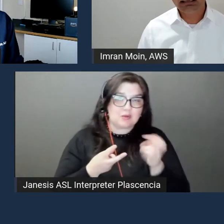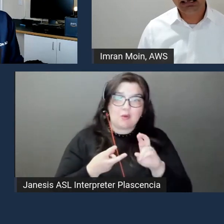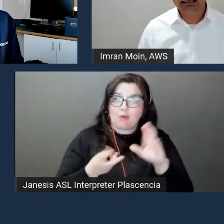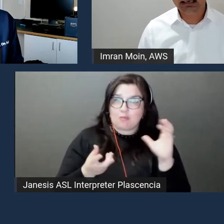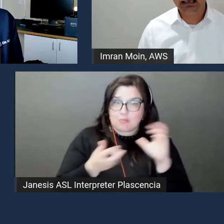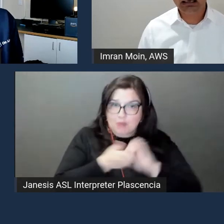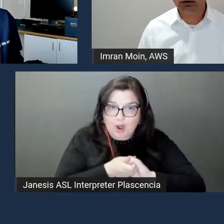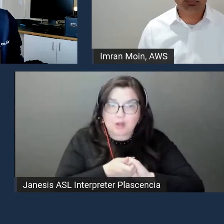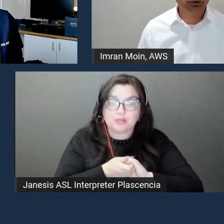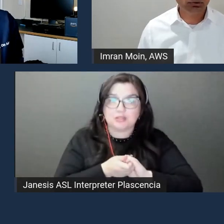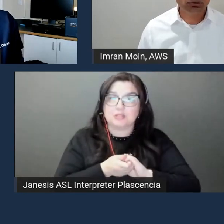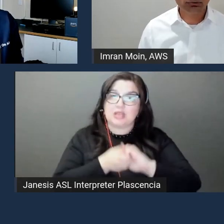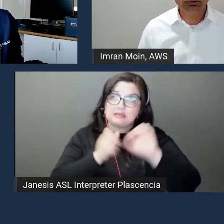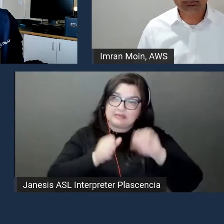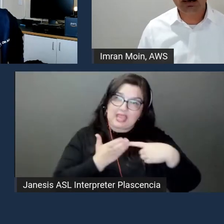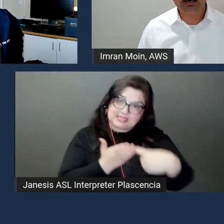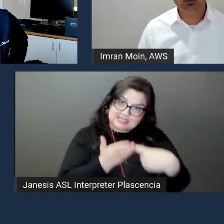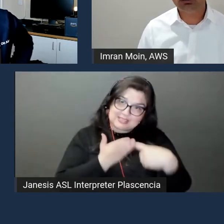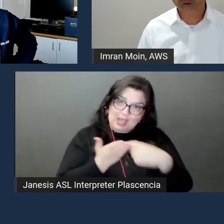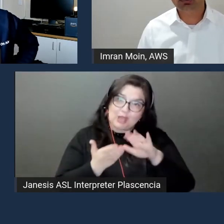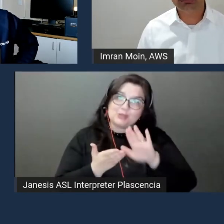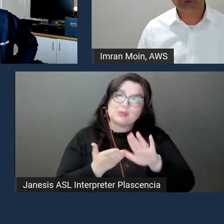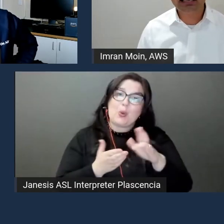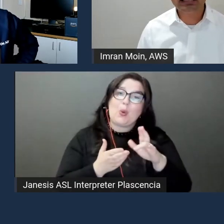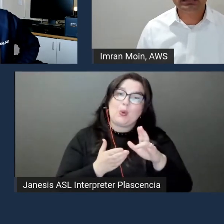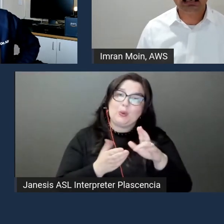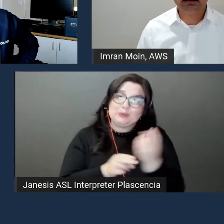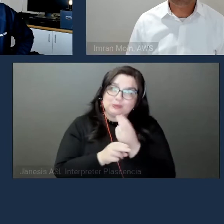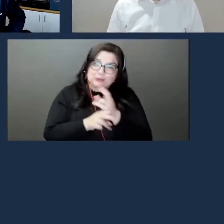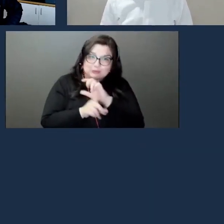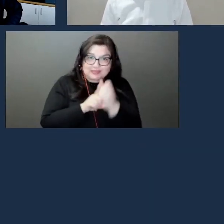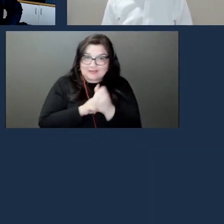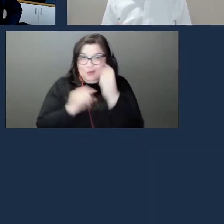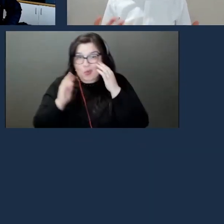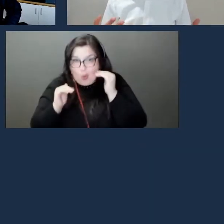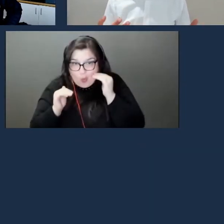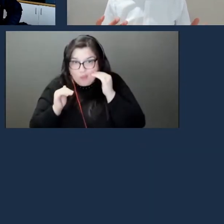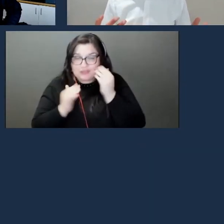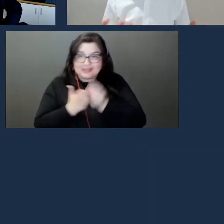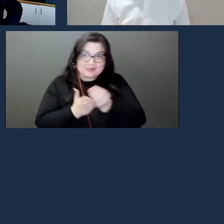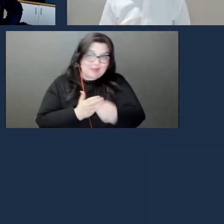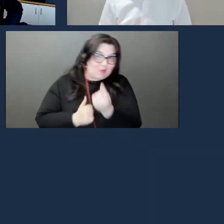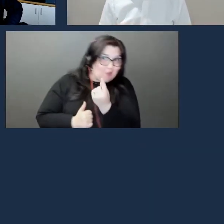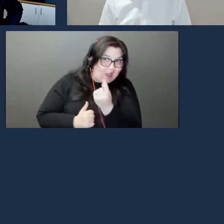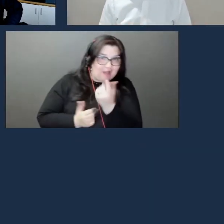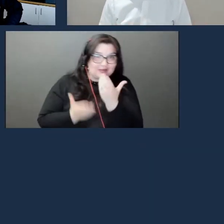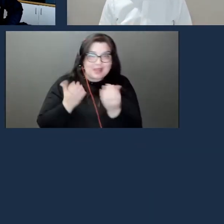and then I hope you buy one or more of the devices and start playing with it.